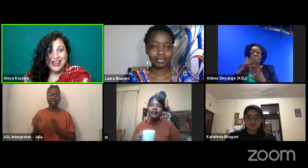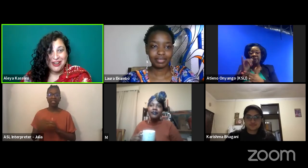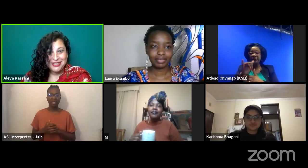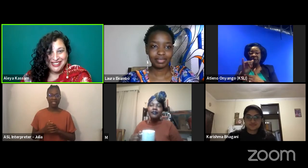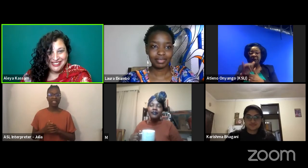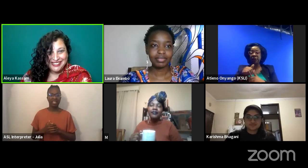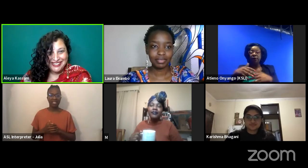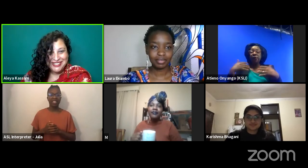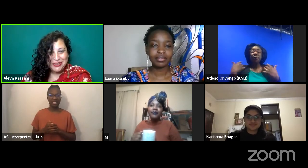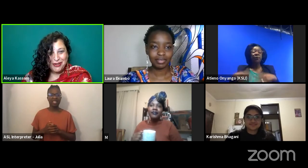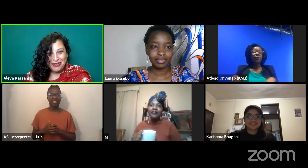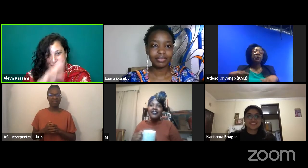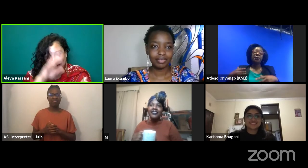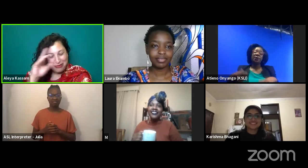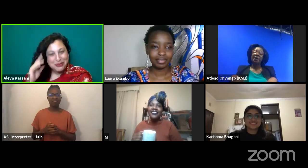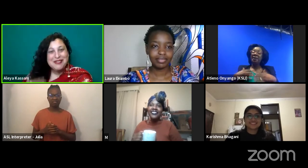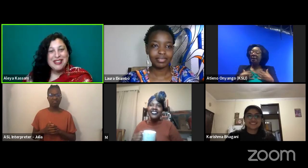it took a lot out, so we're in recovery mode.